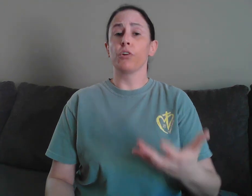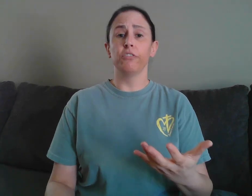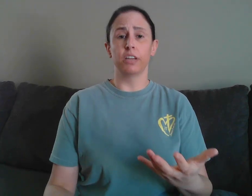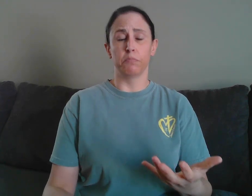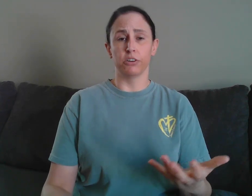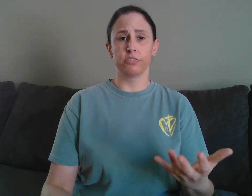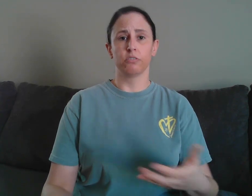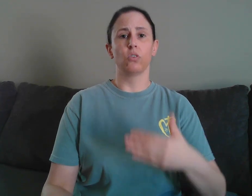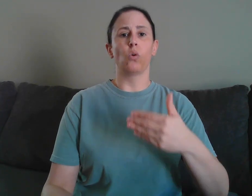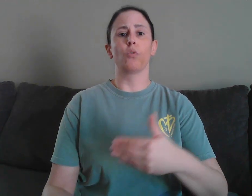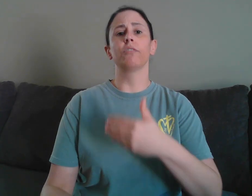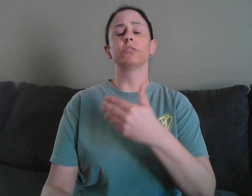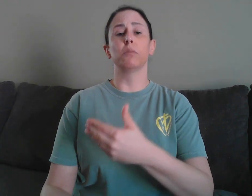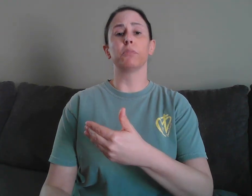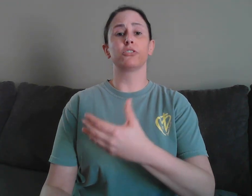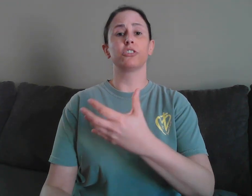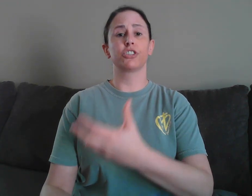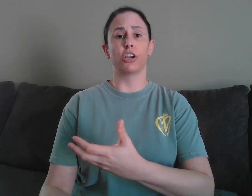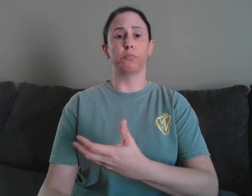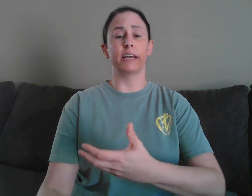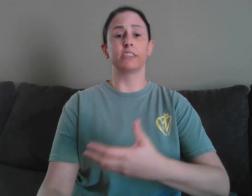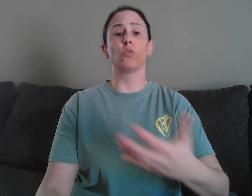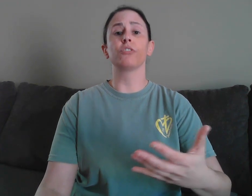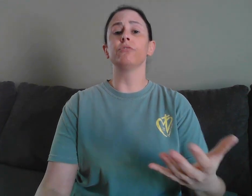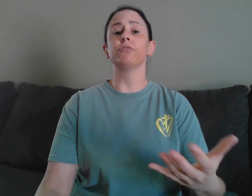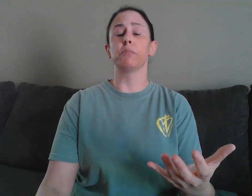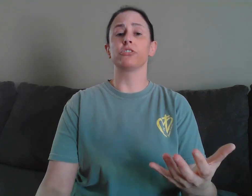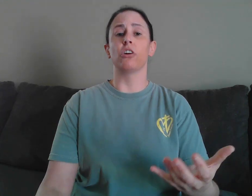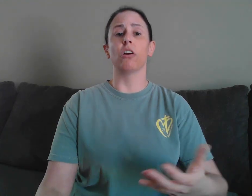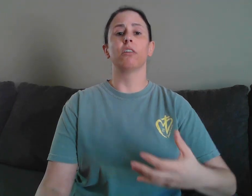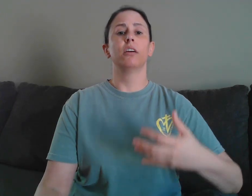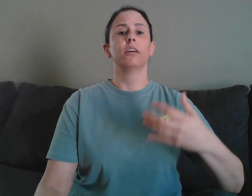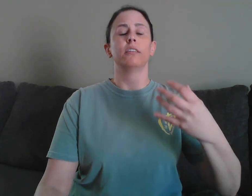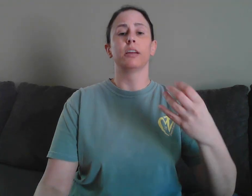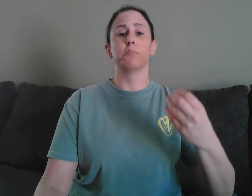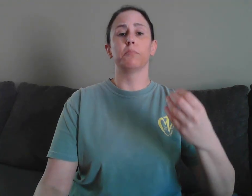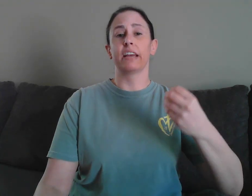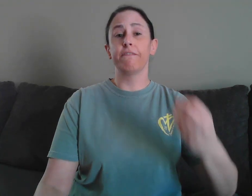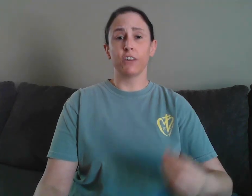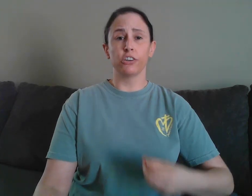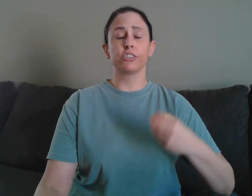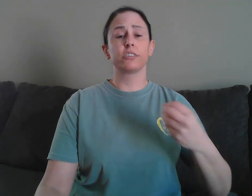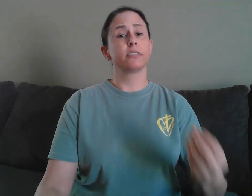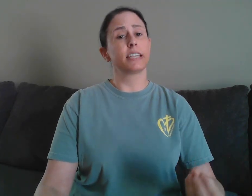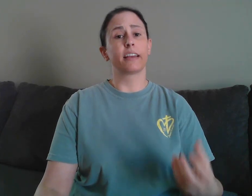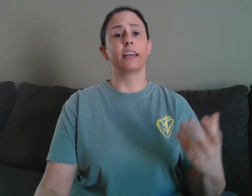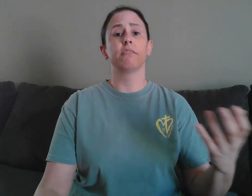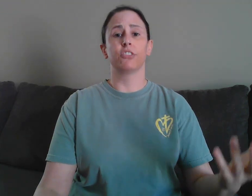ordinal numbers. Ordinal numbers show place. Ordinal numbers are numbers like first, second,